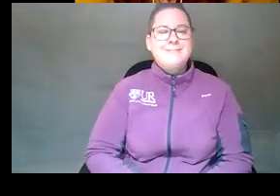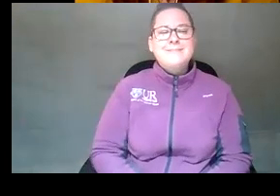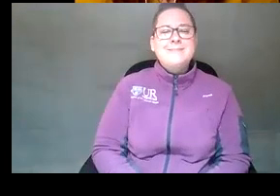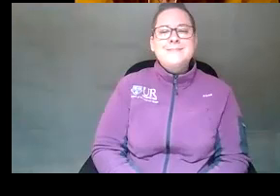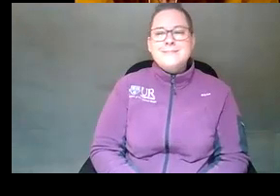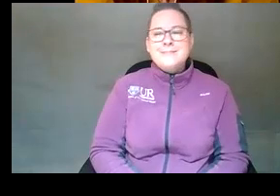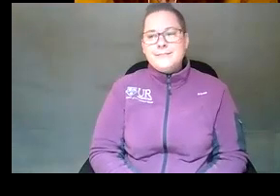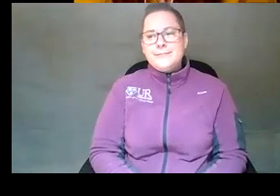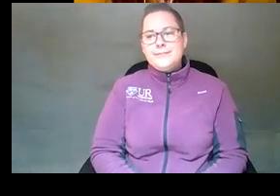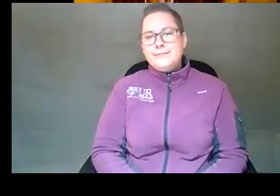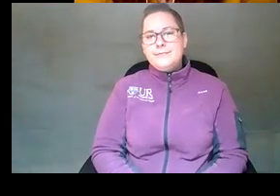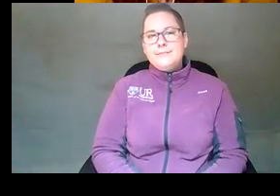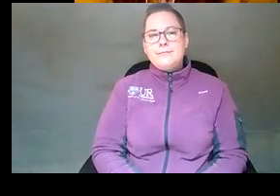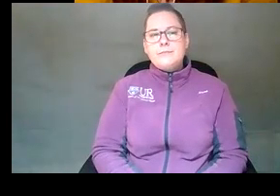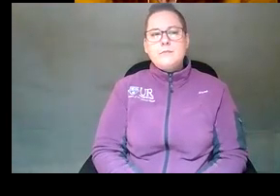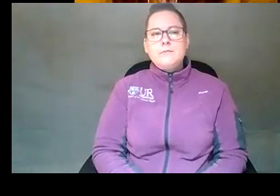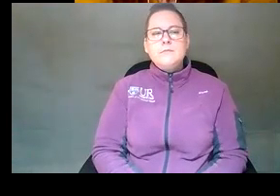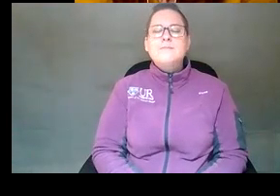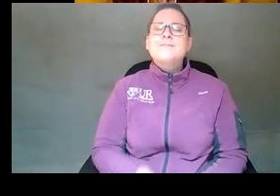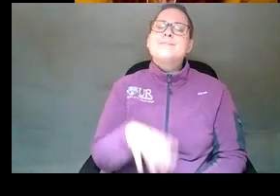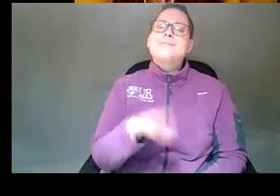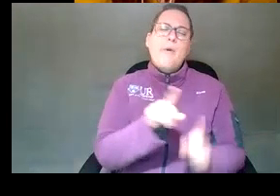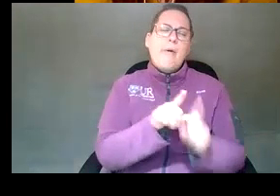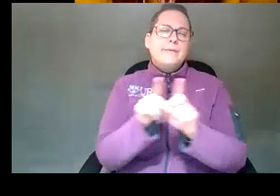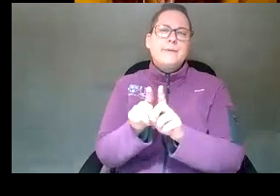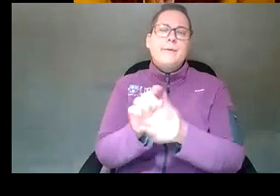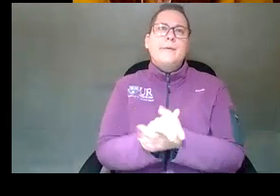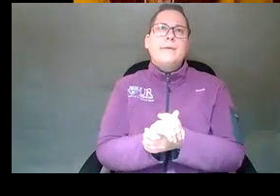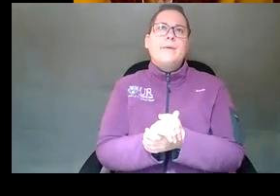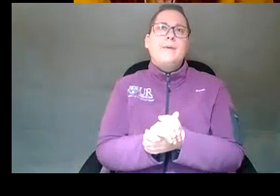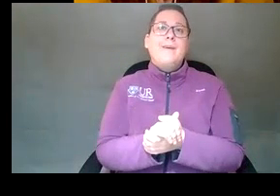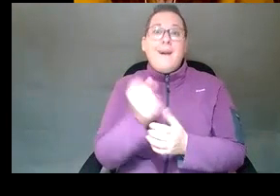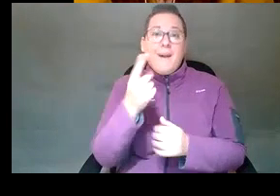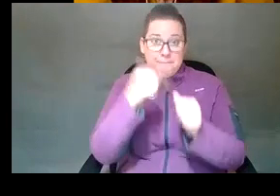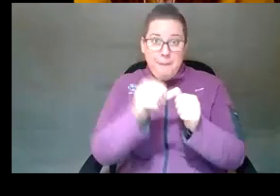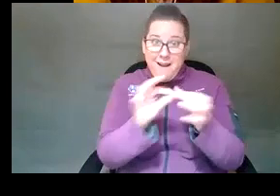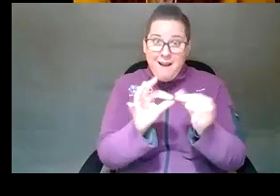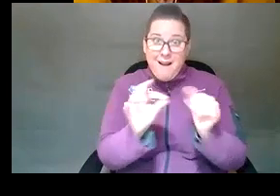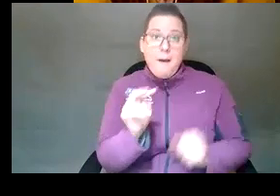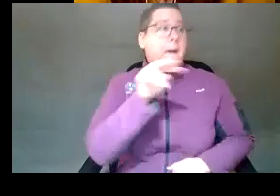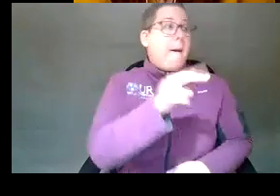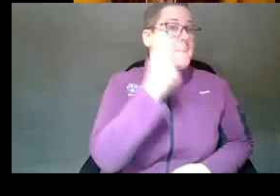I think related to that idea that we're able to get a snapshot into homes I think the other